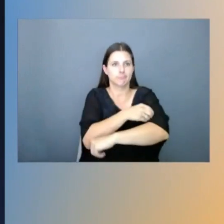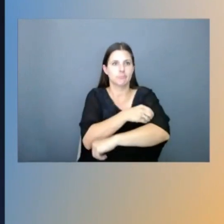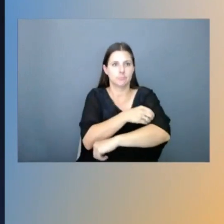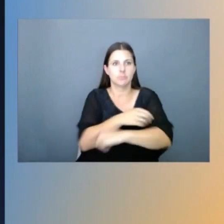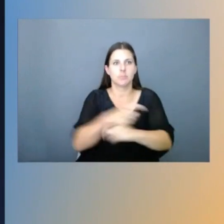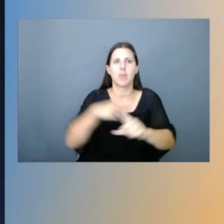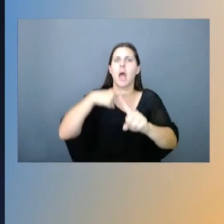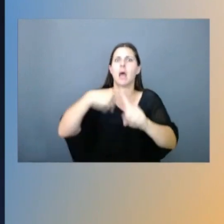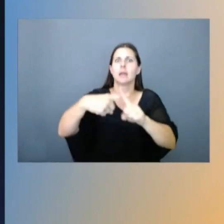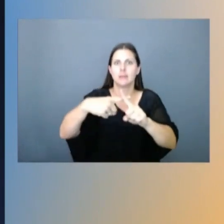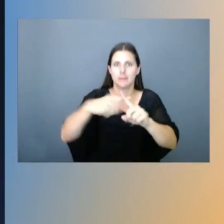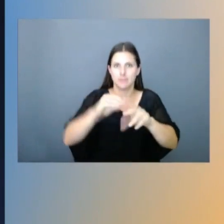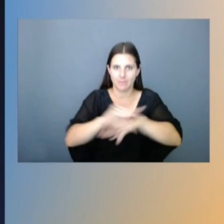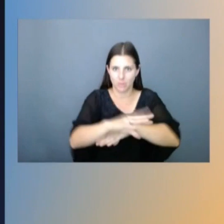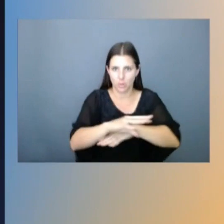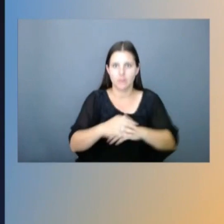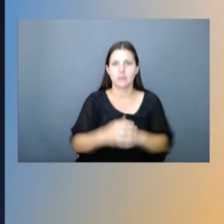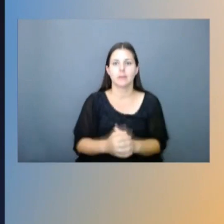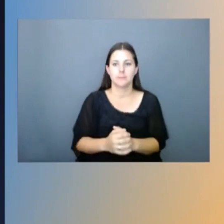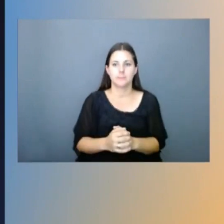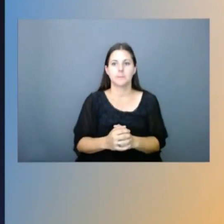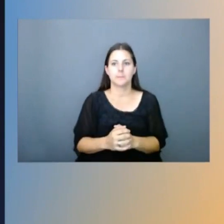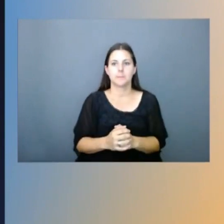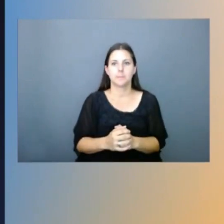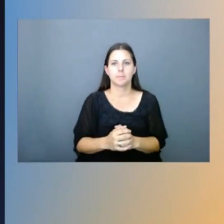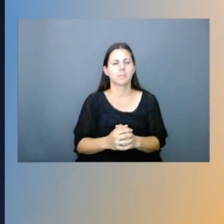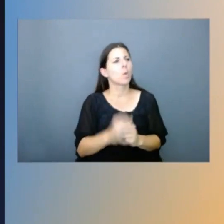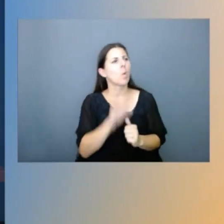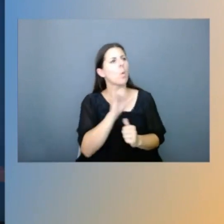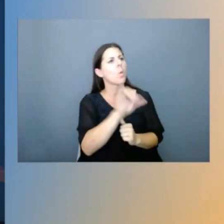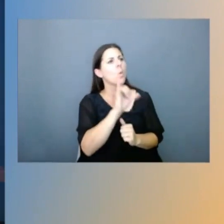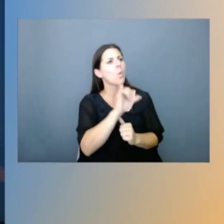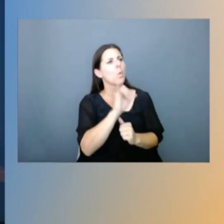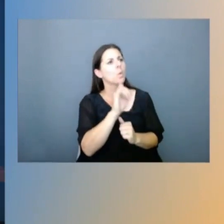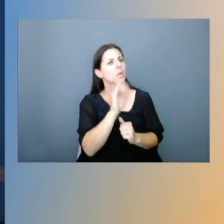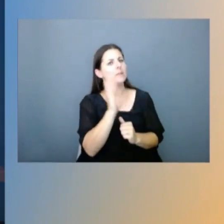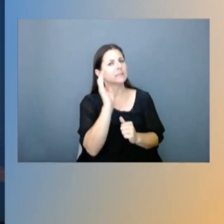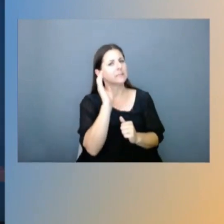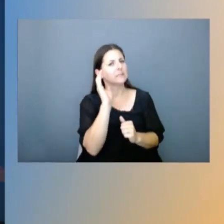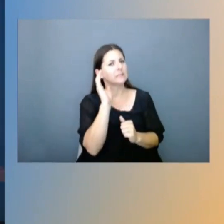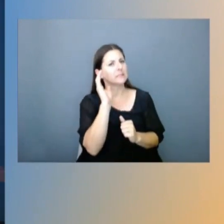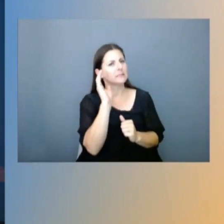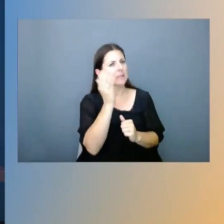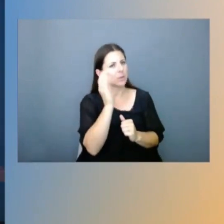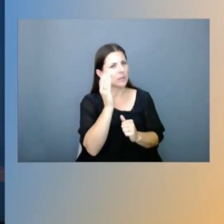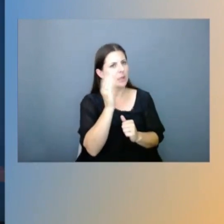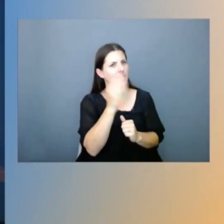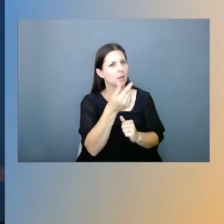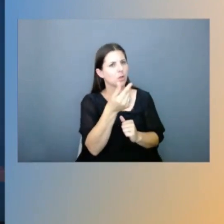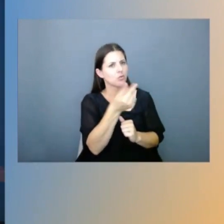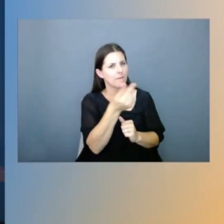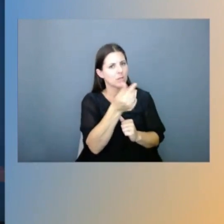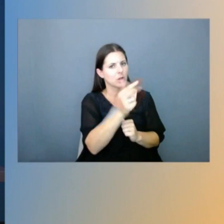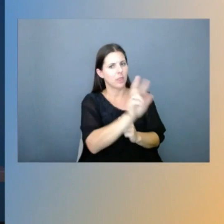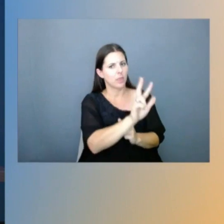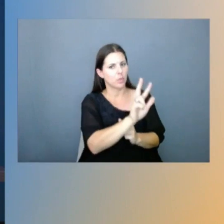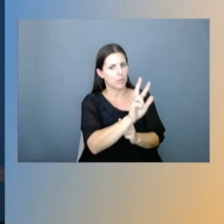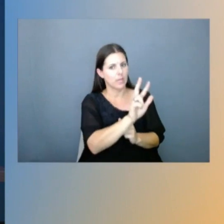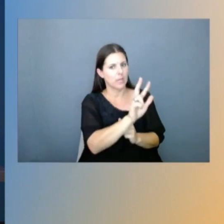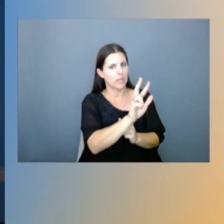on the performance. It sounds like what we've done here is we've, with Graviton3, we haven't just delivered on just performance.